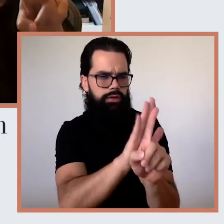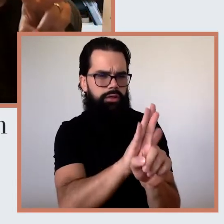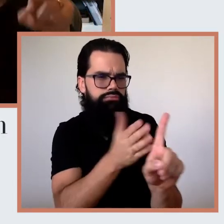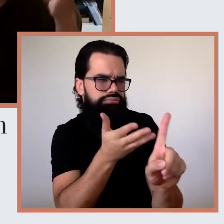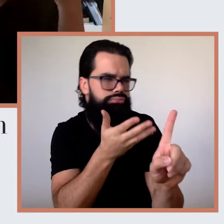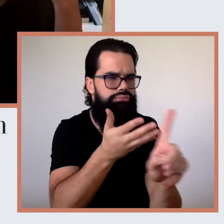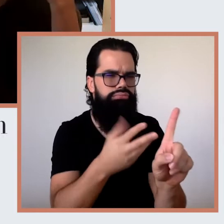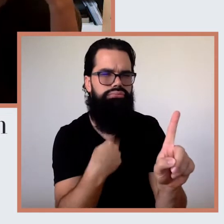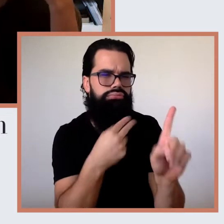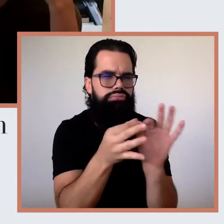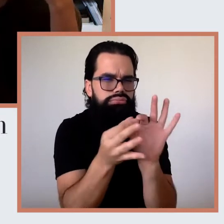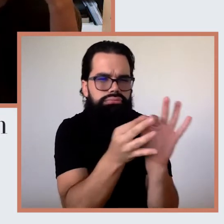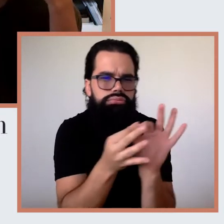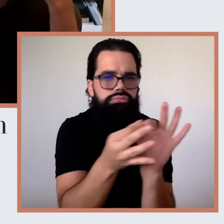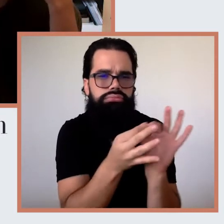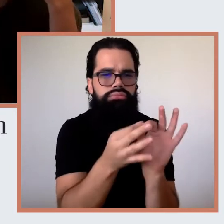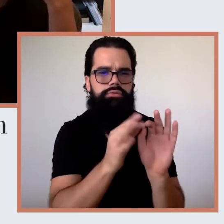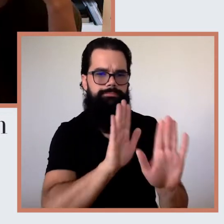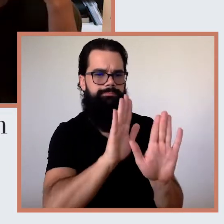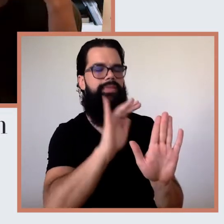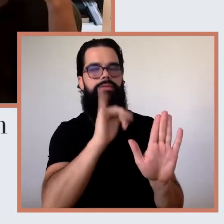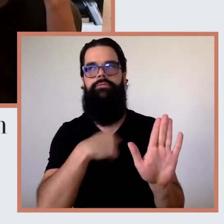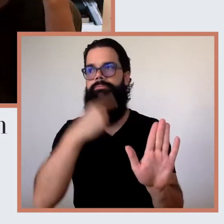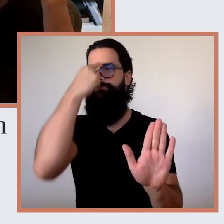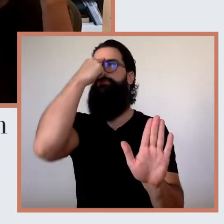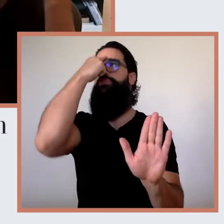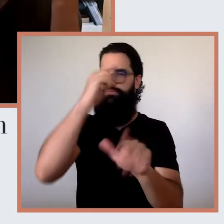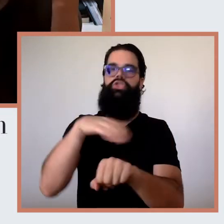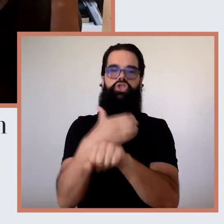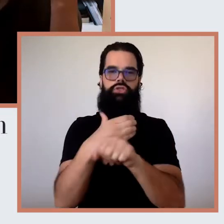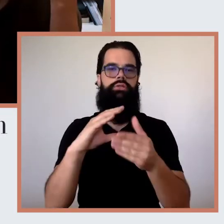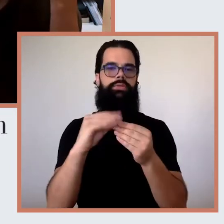And that's so funny because that's what I said earlier, which is, which is that's Carly's voice to me,